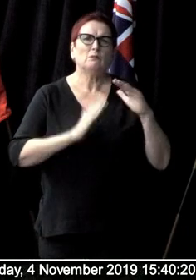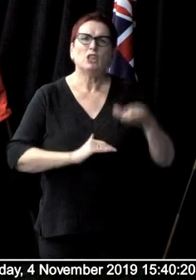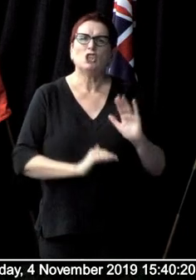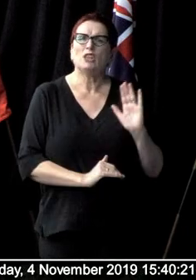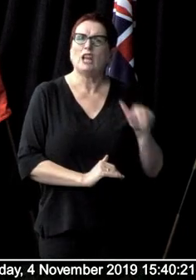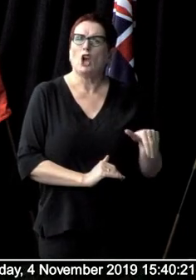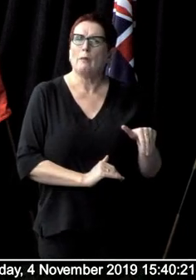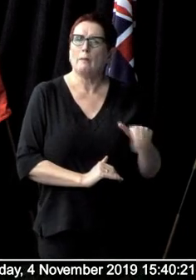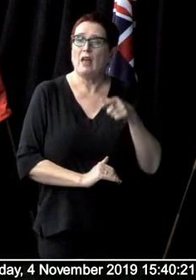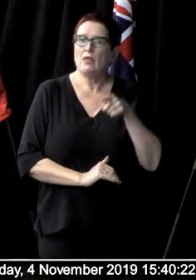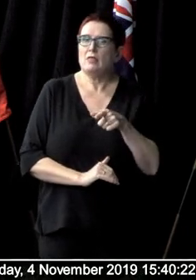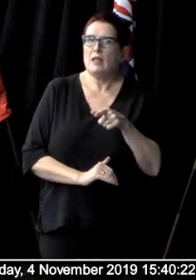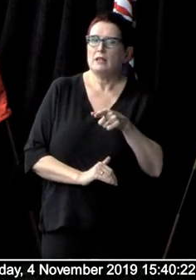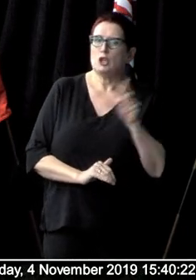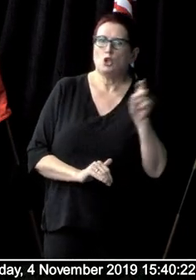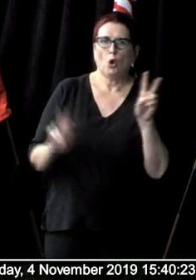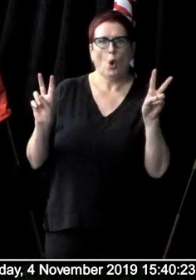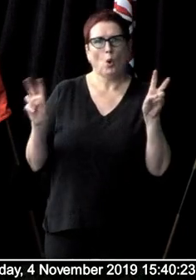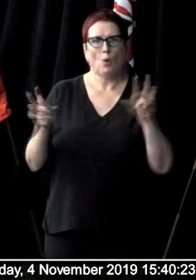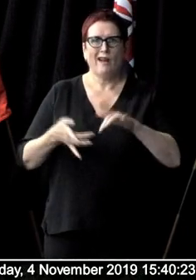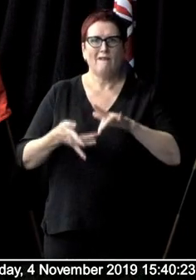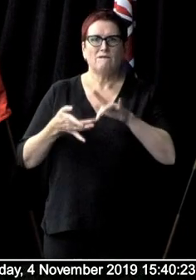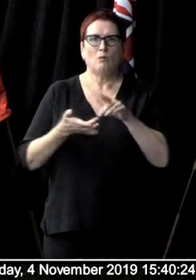formal suspension or exclusion.